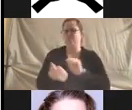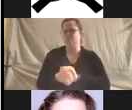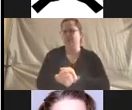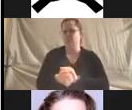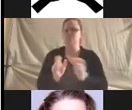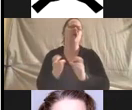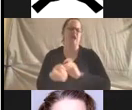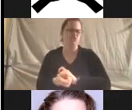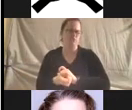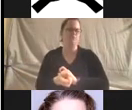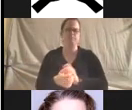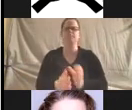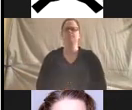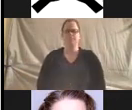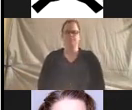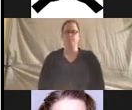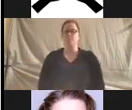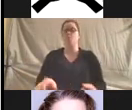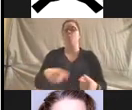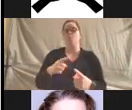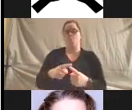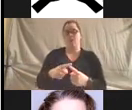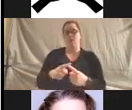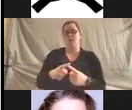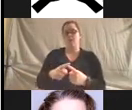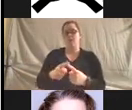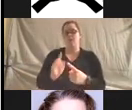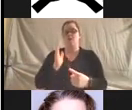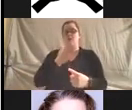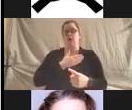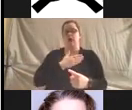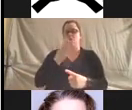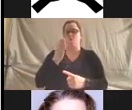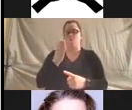So, when our bill on cultural competence failed,